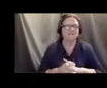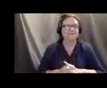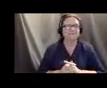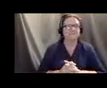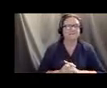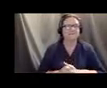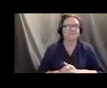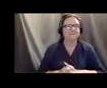Great.